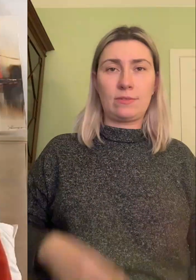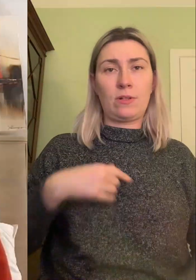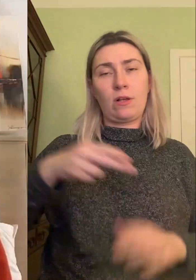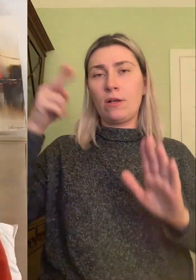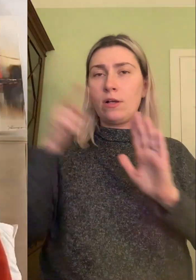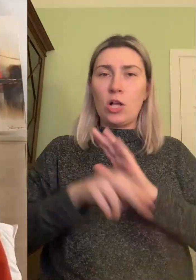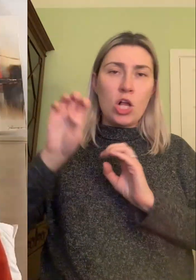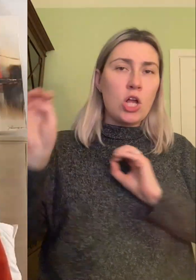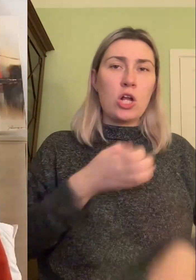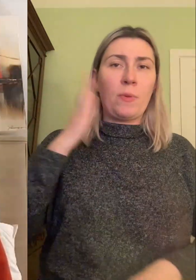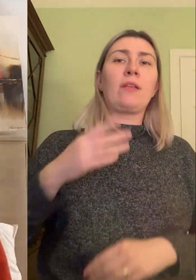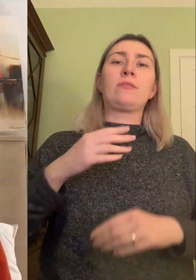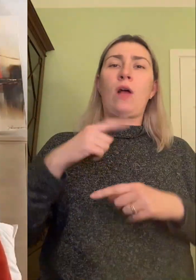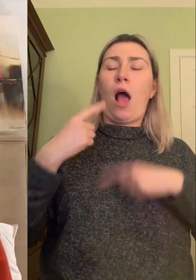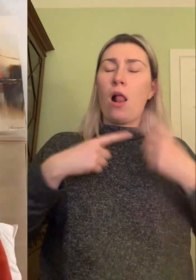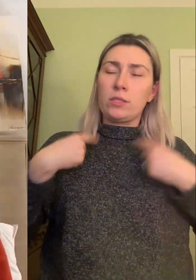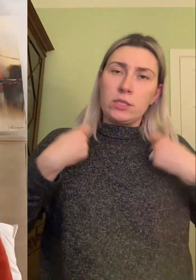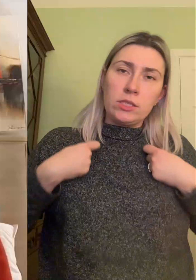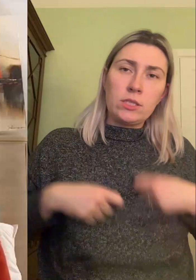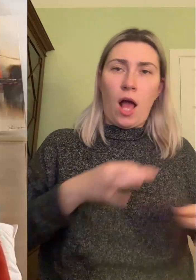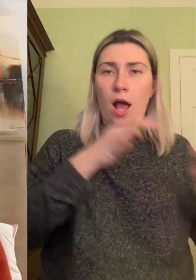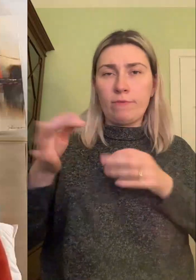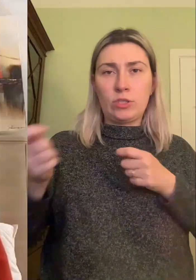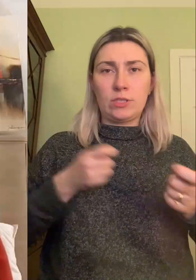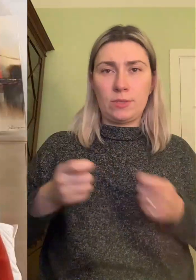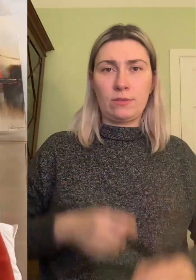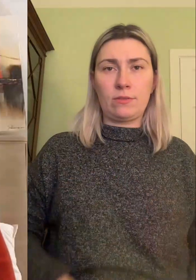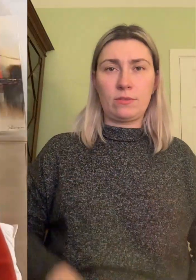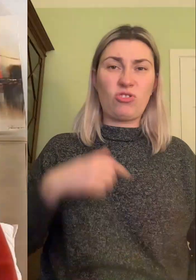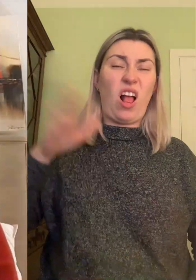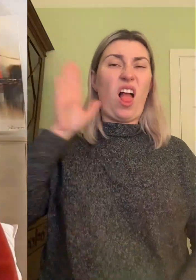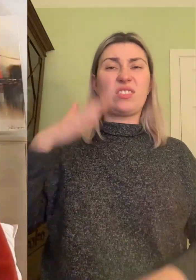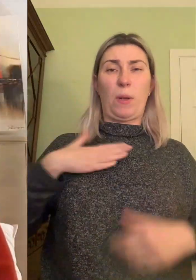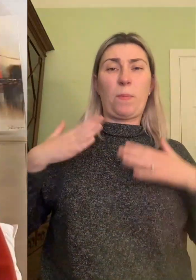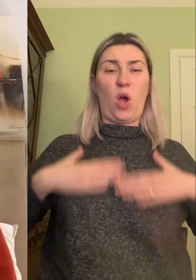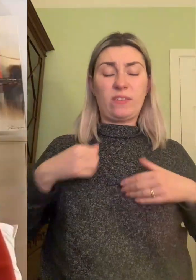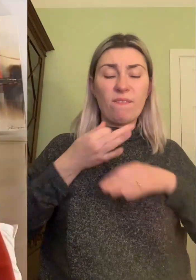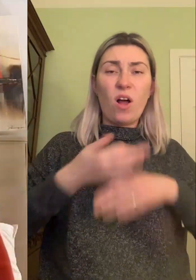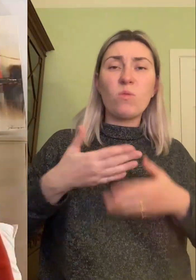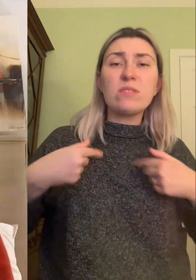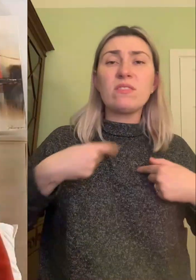and go to bed early tonight - because I’m always tired after treatment. So - I listen to my body - and I follow it.